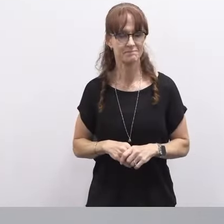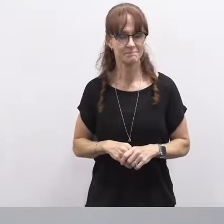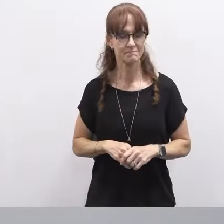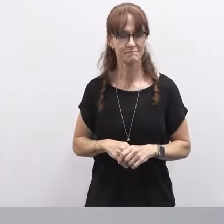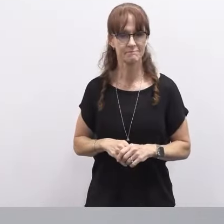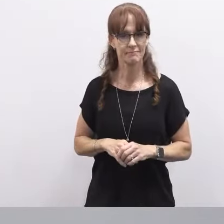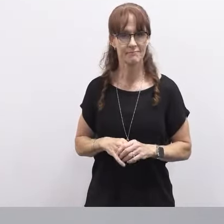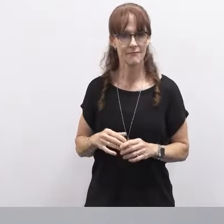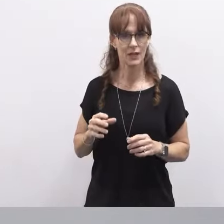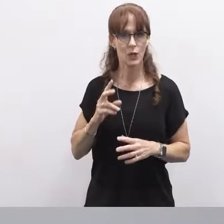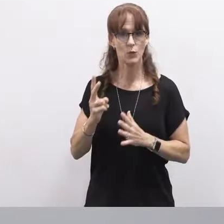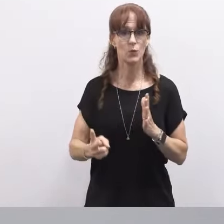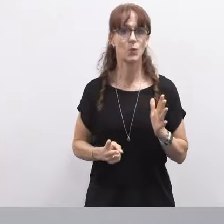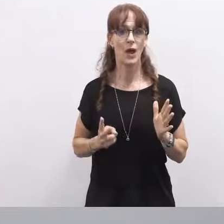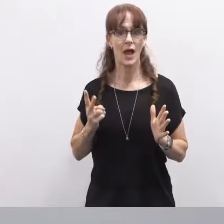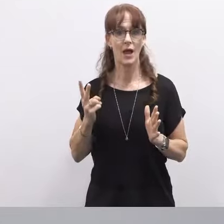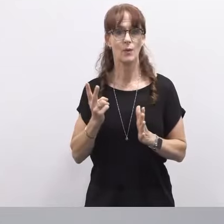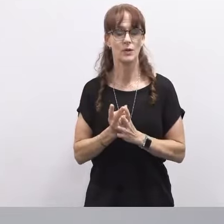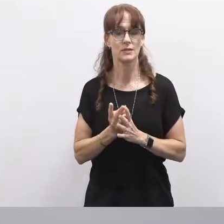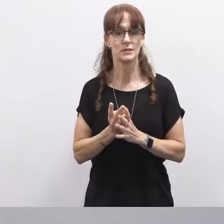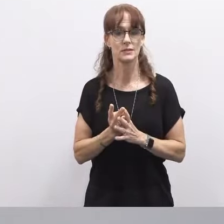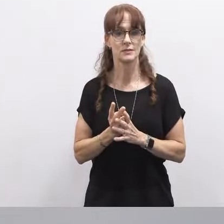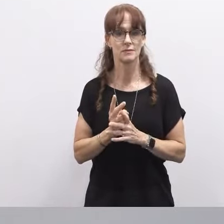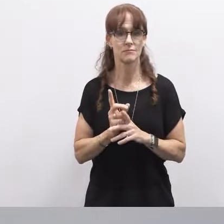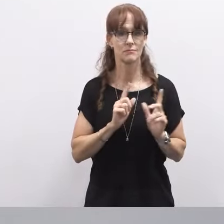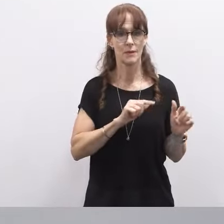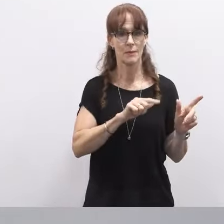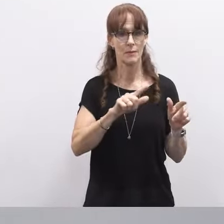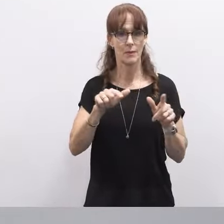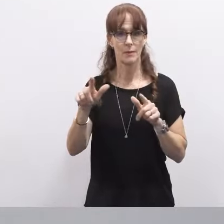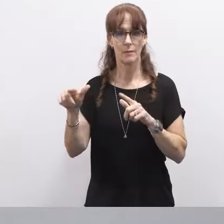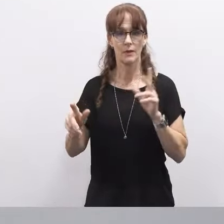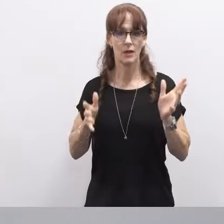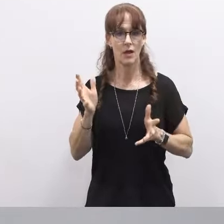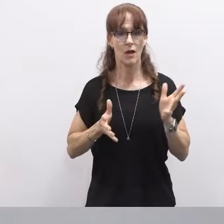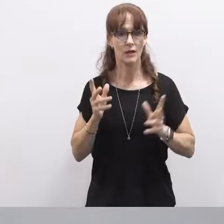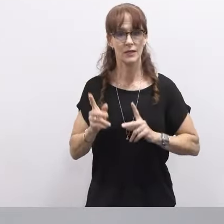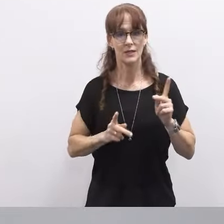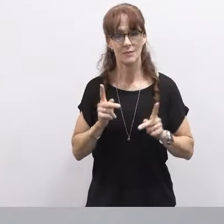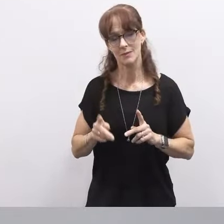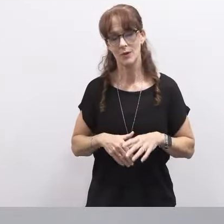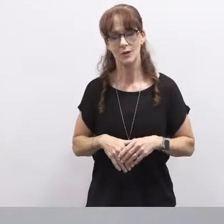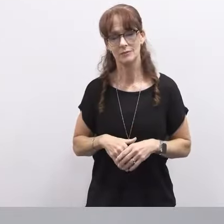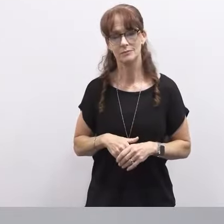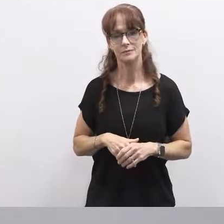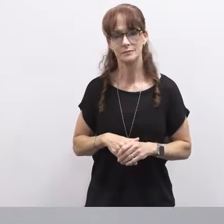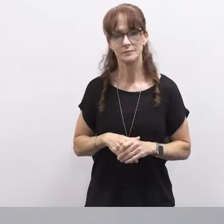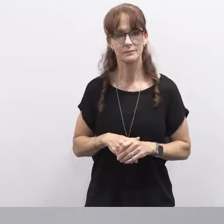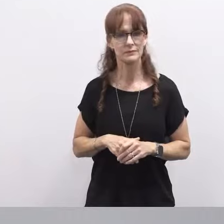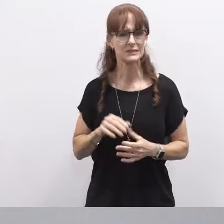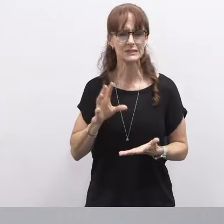I spent two hours there going around and talking to people and just, I learned so much.